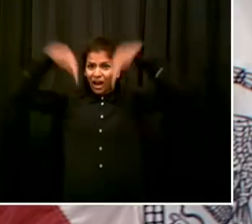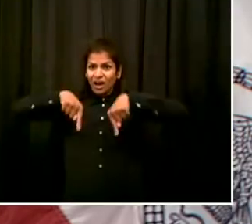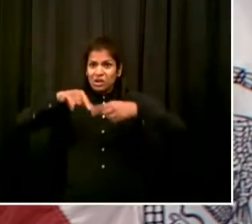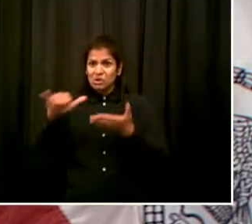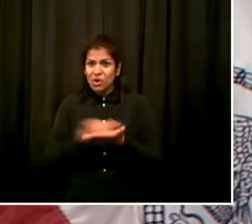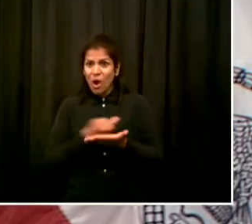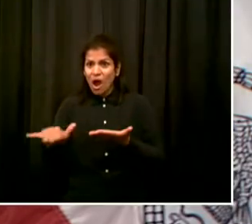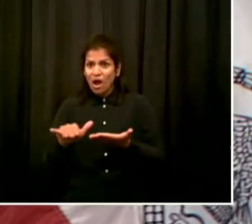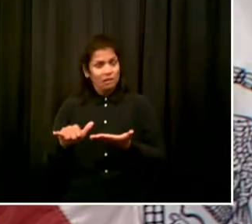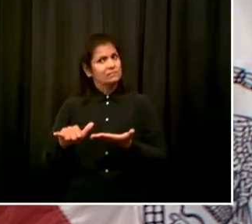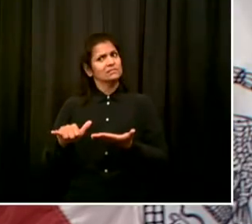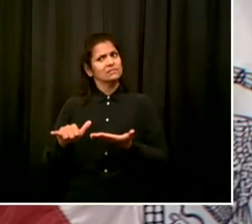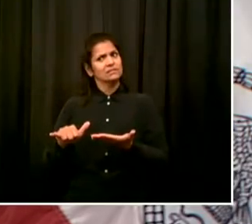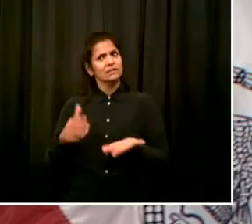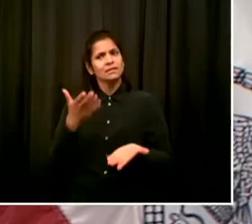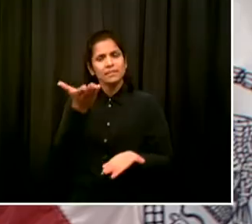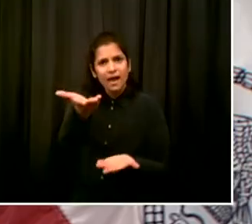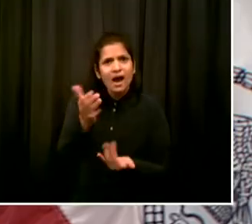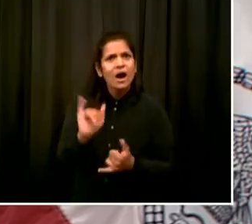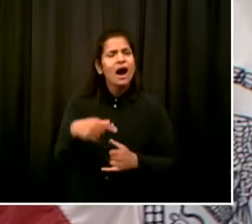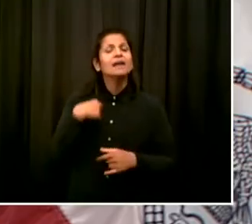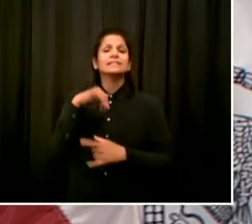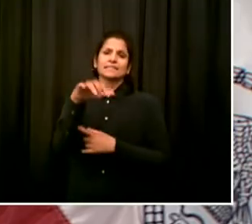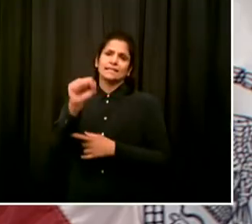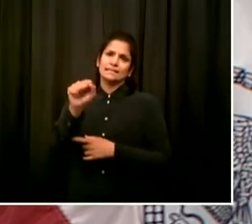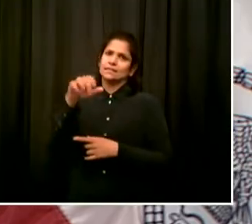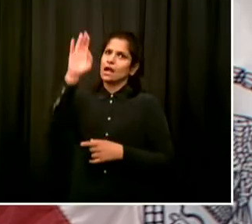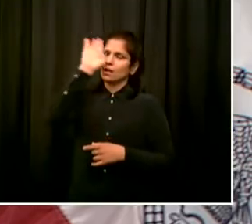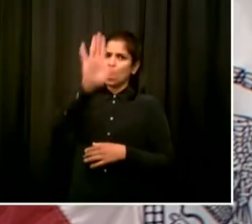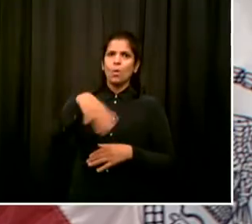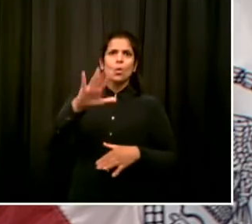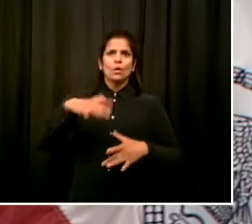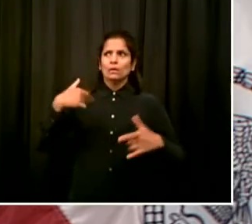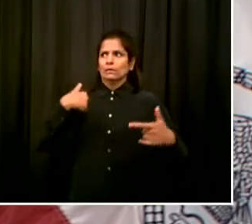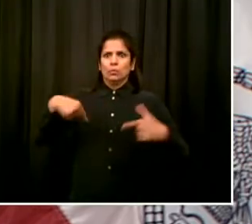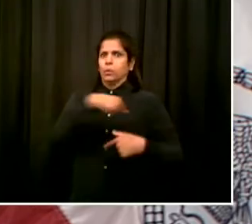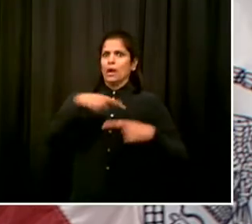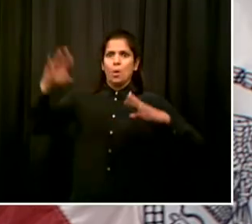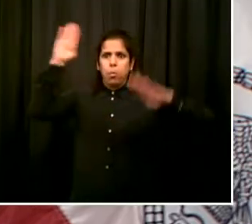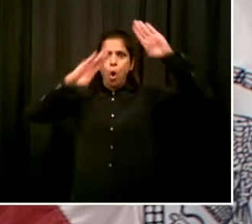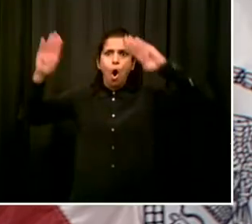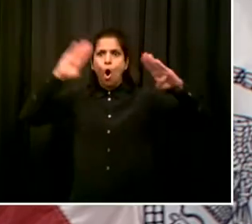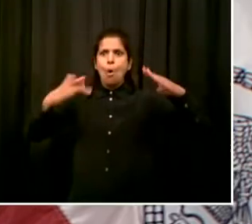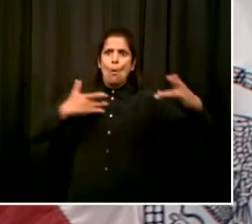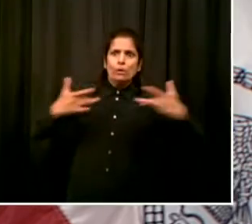IT IS A REAL THING AND A REAL CONCERN. OF COURSE, THE